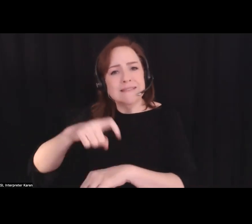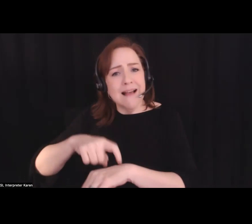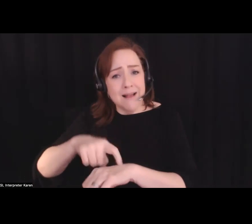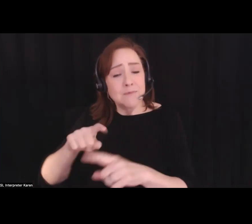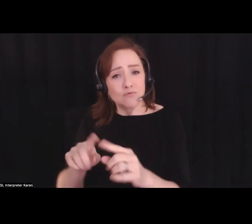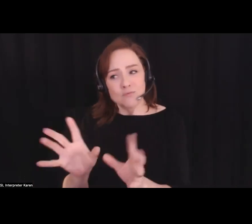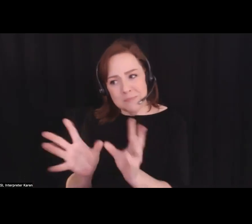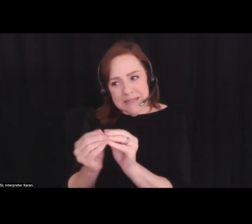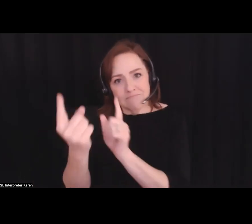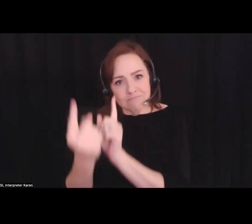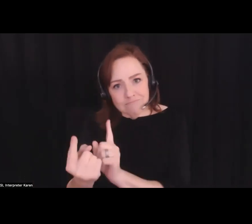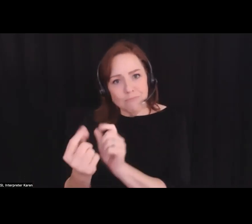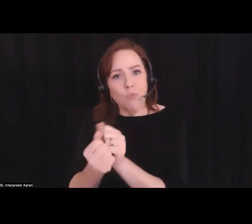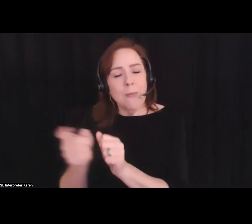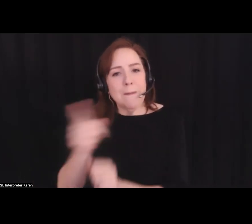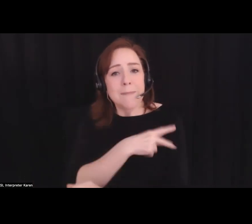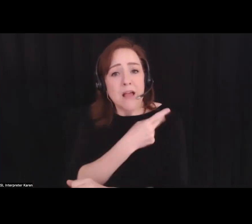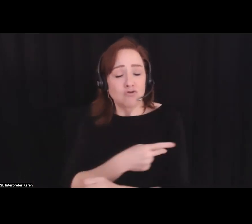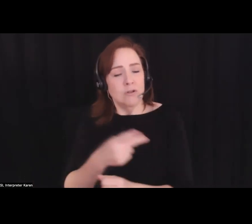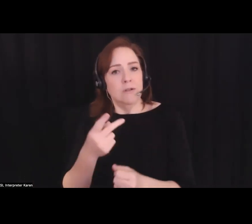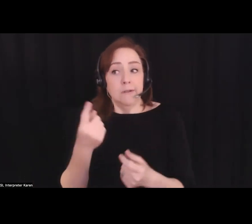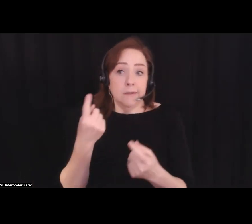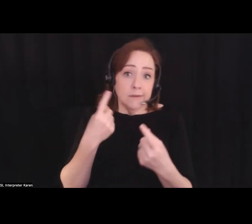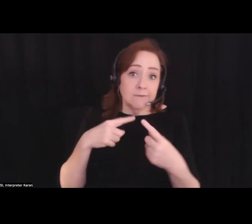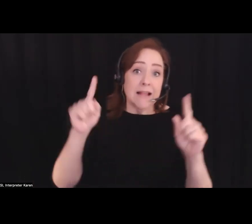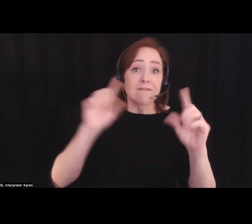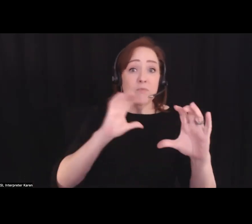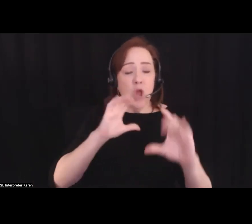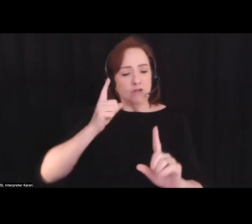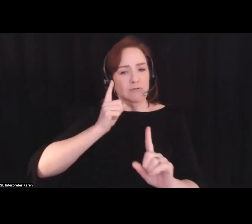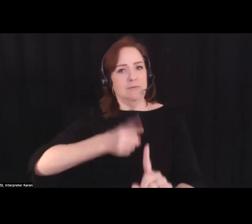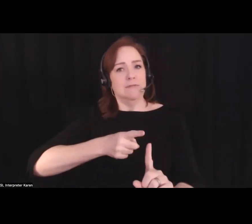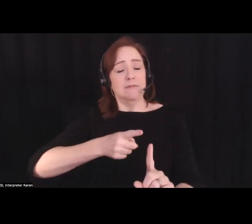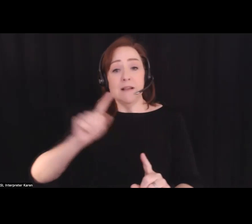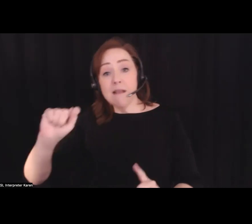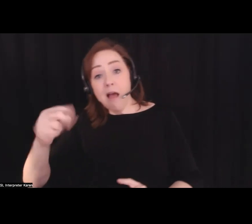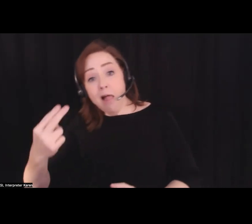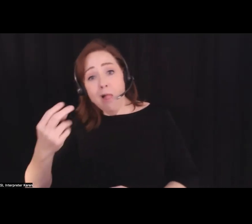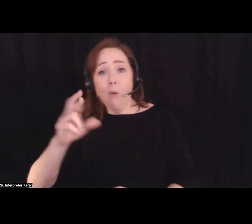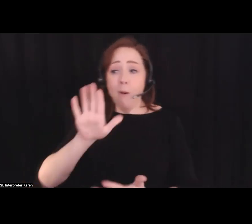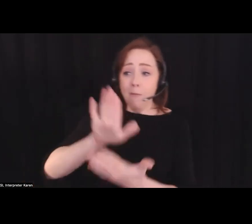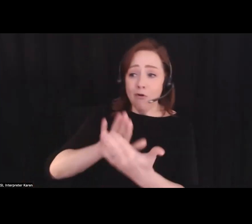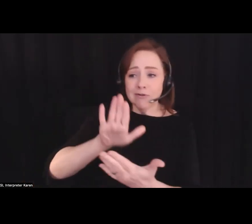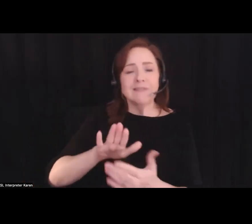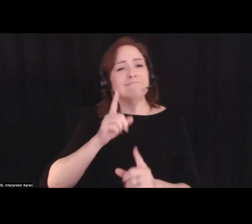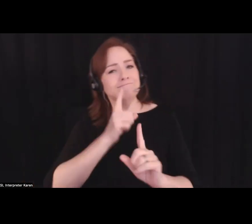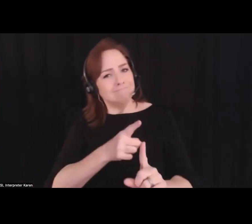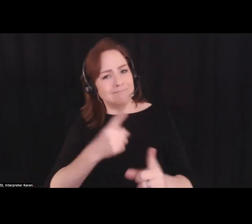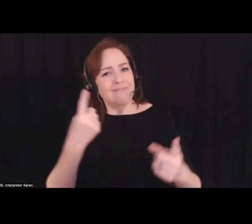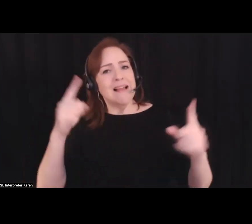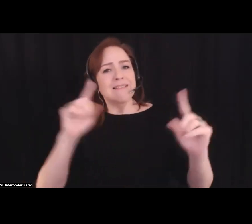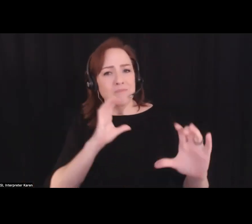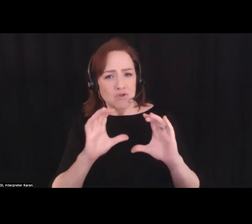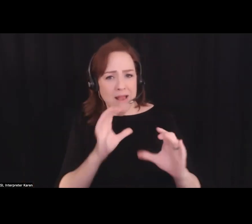communication whether that's telehealth or that's in person. um with video number five with